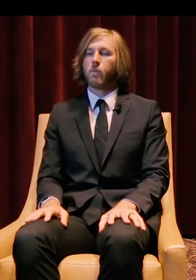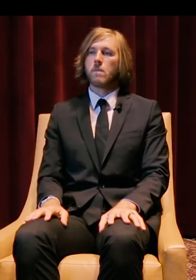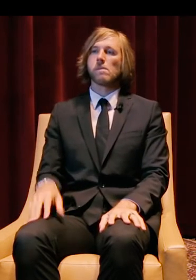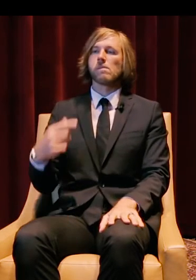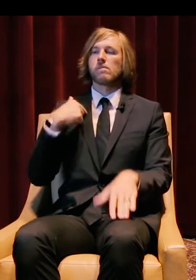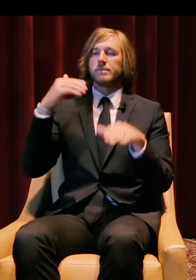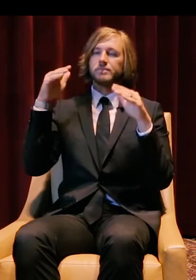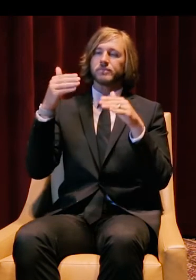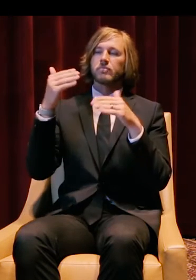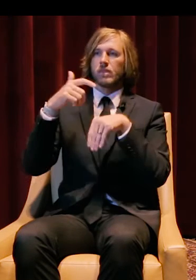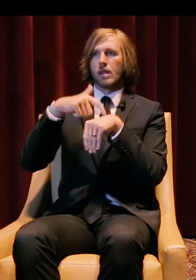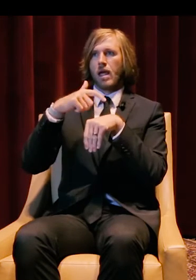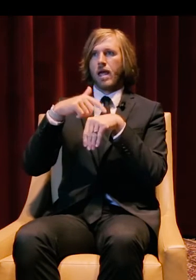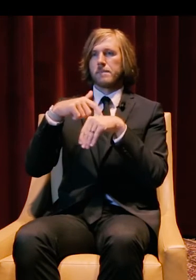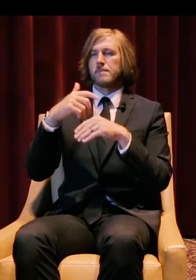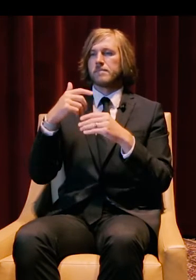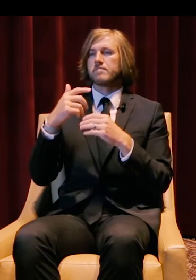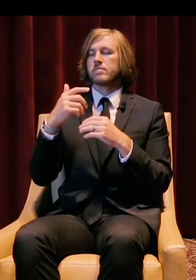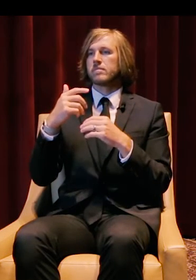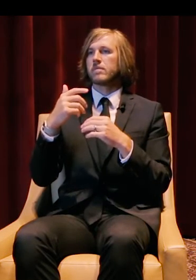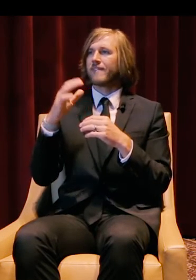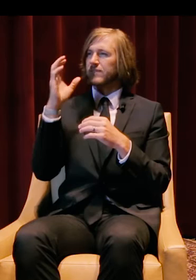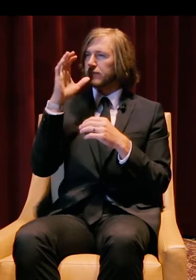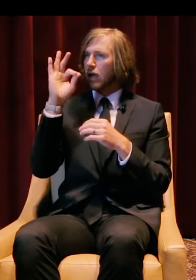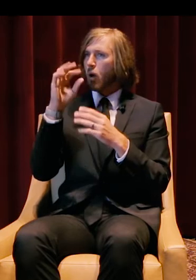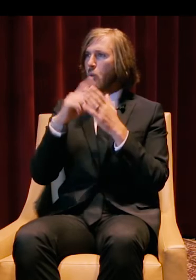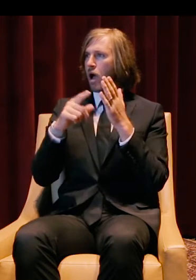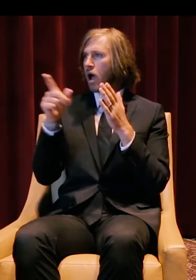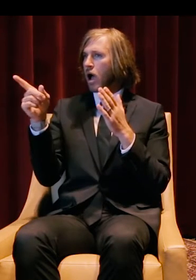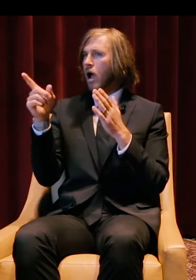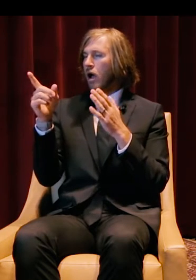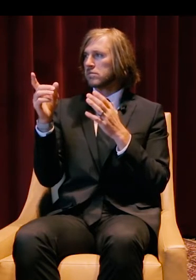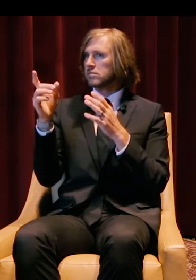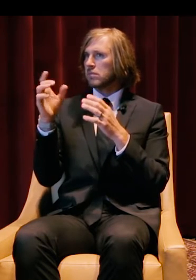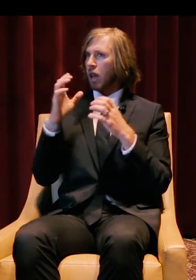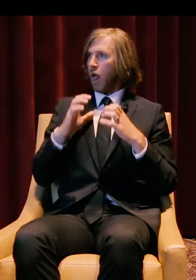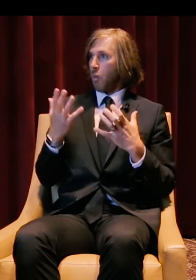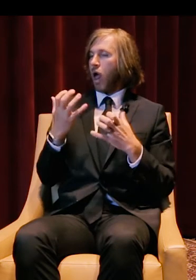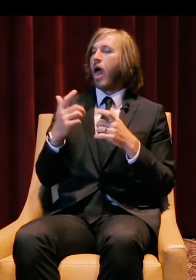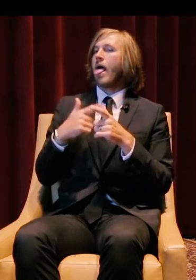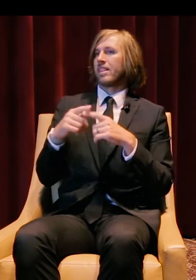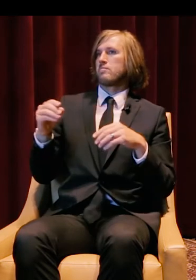We focused a lot of time on finding out what our clients wanted and providing that.